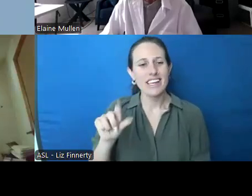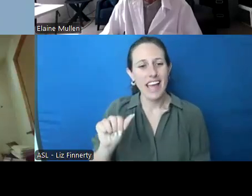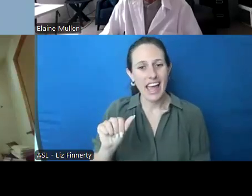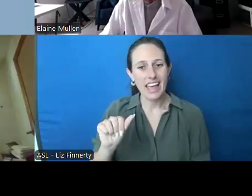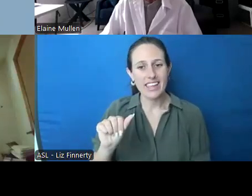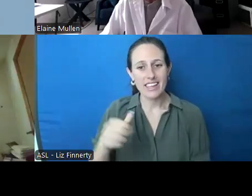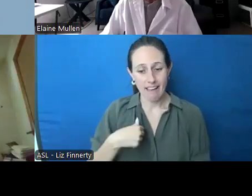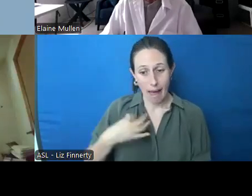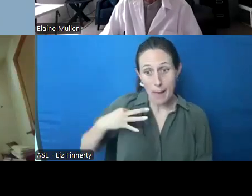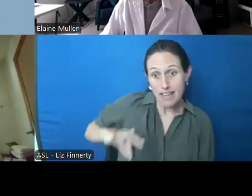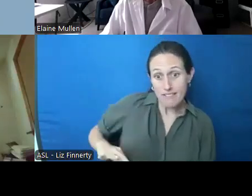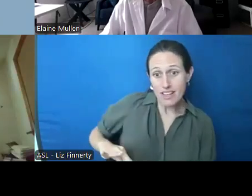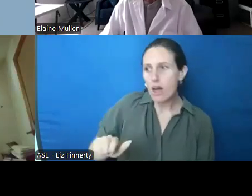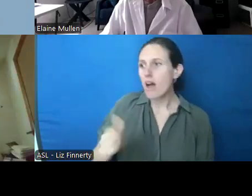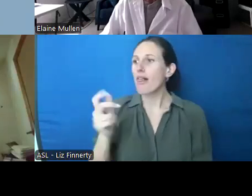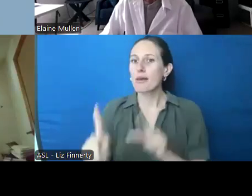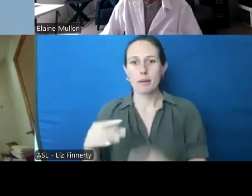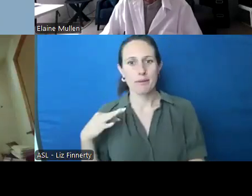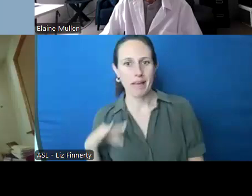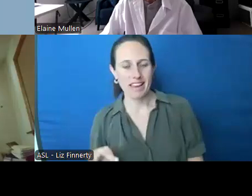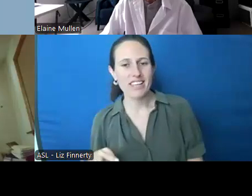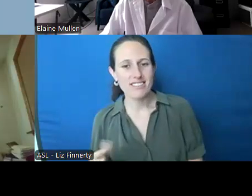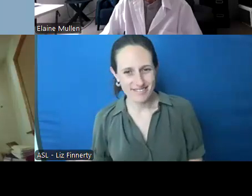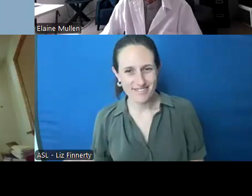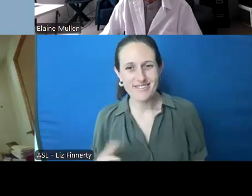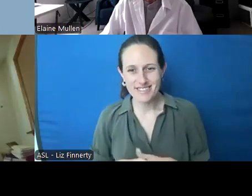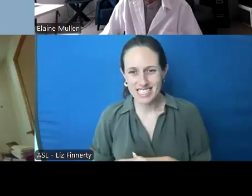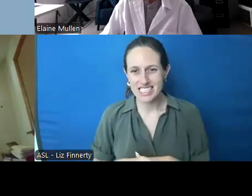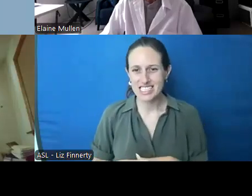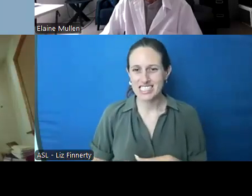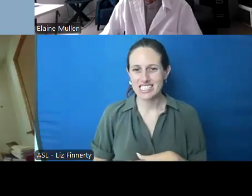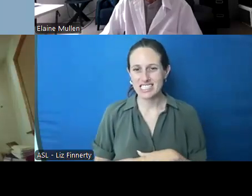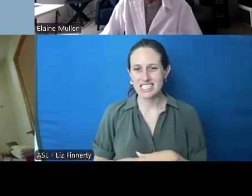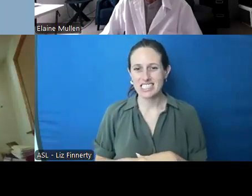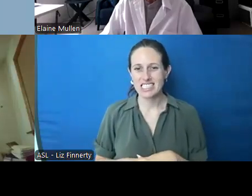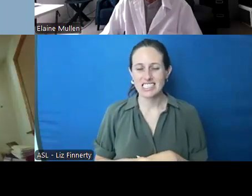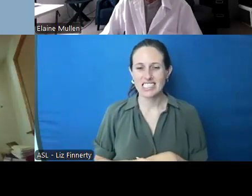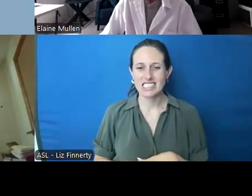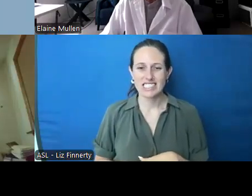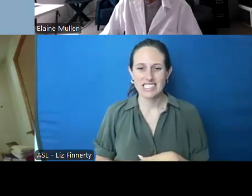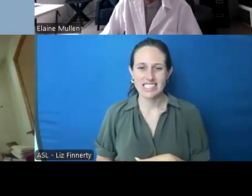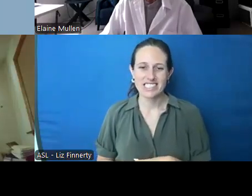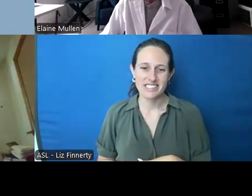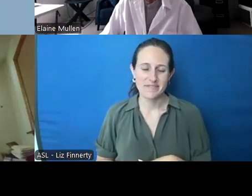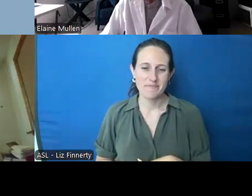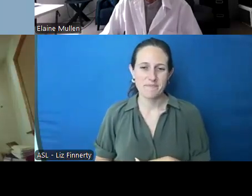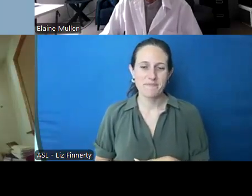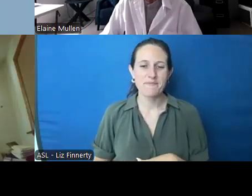benefit and I use it for the benefit of other people. Now, it's my experience education is